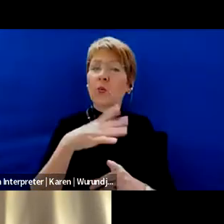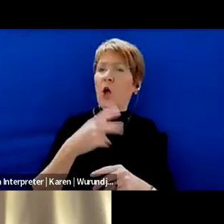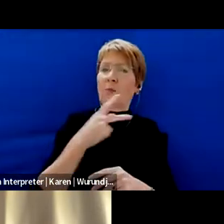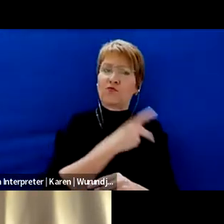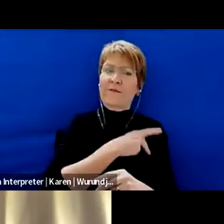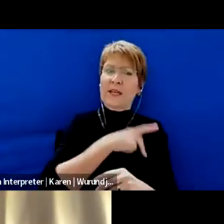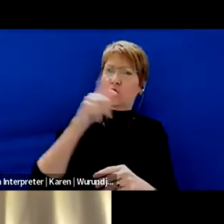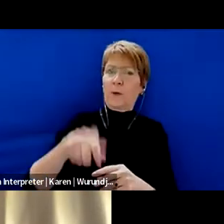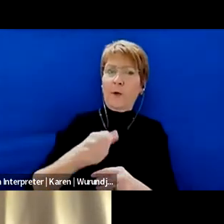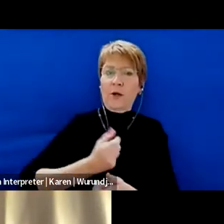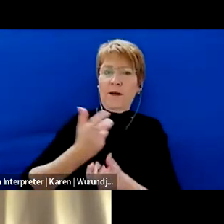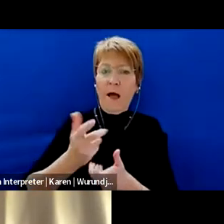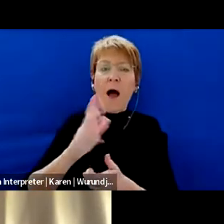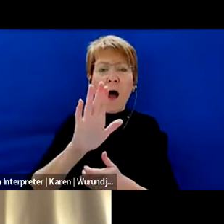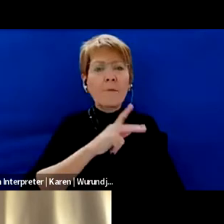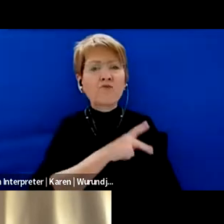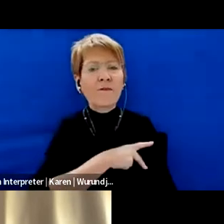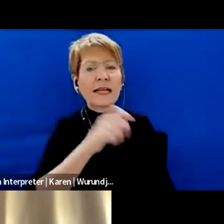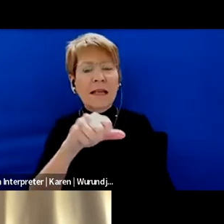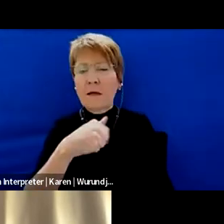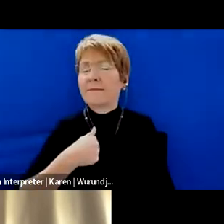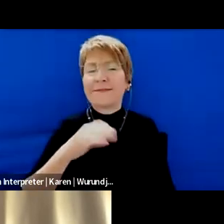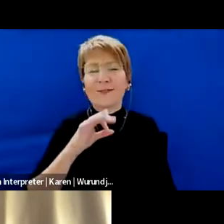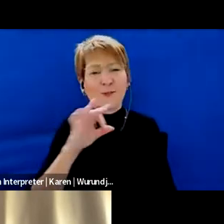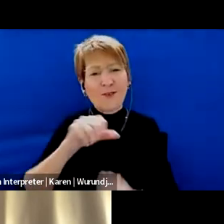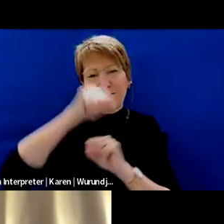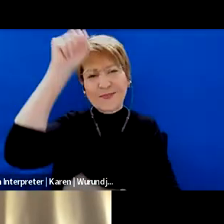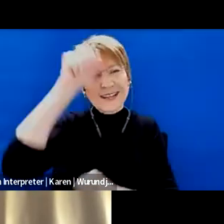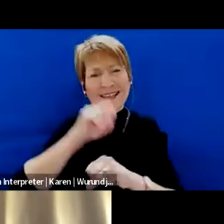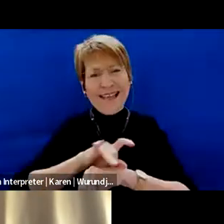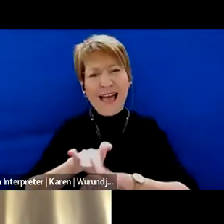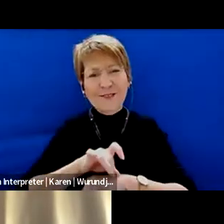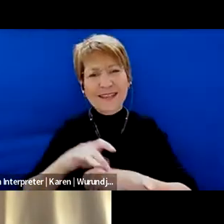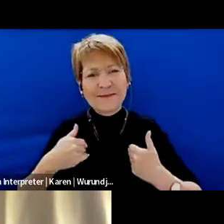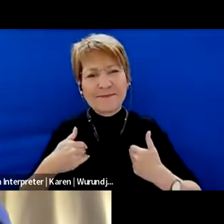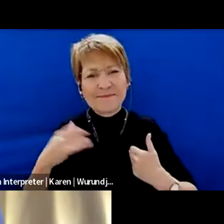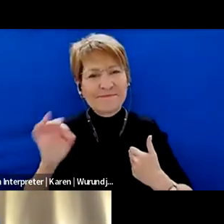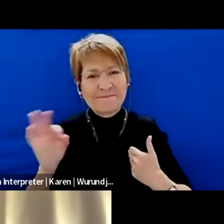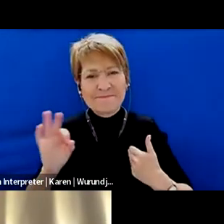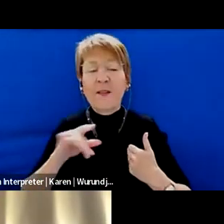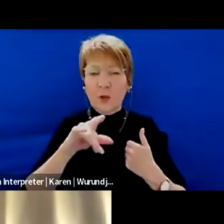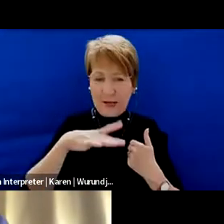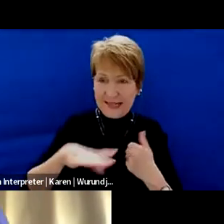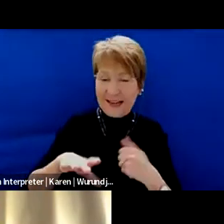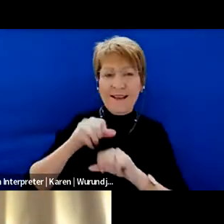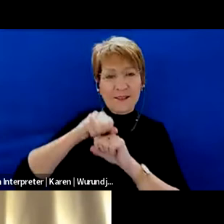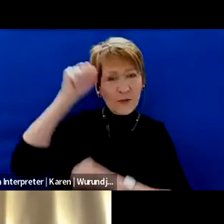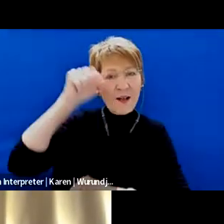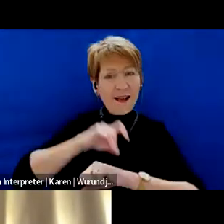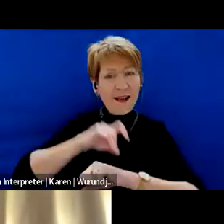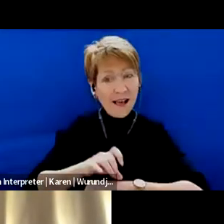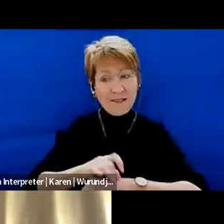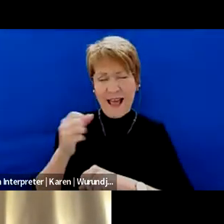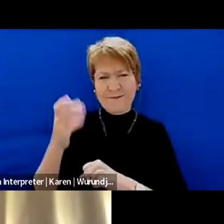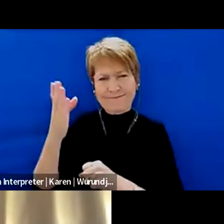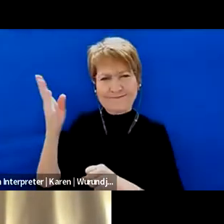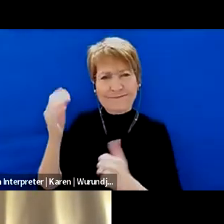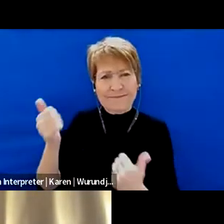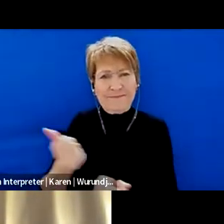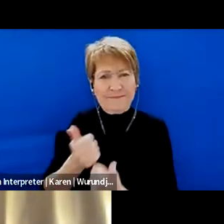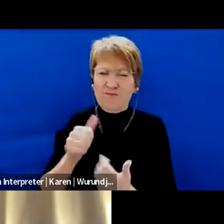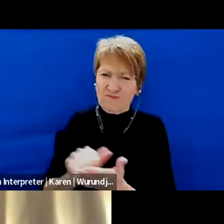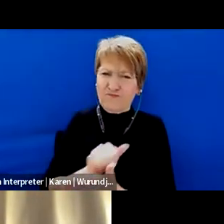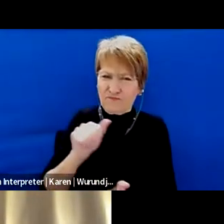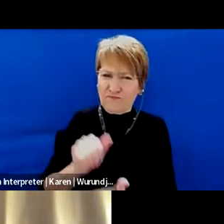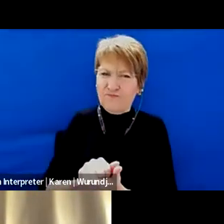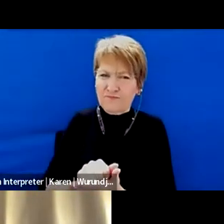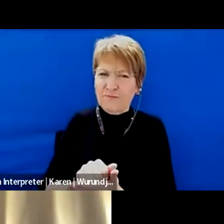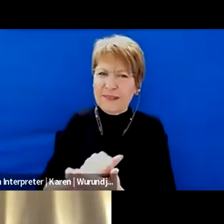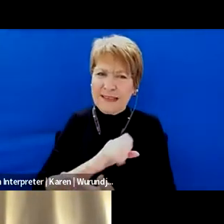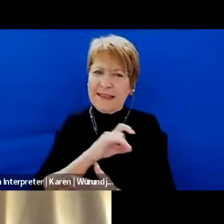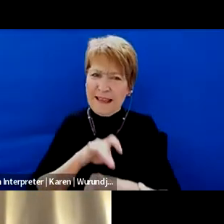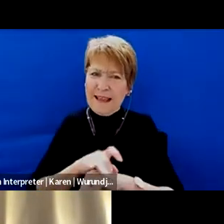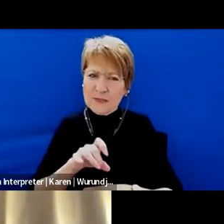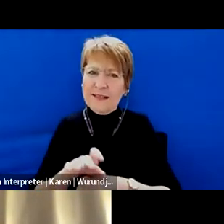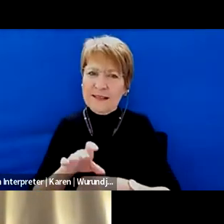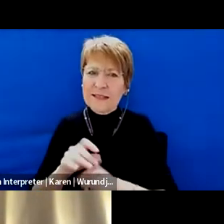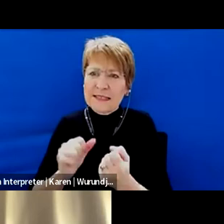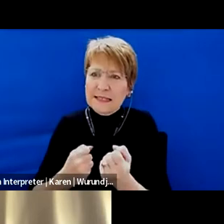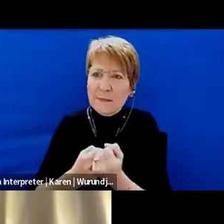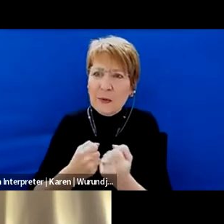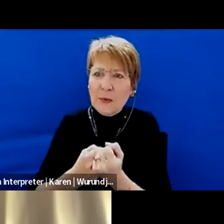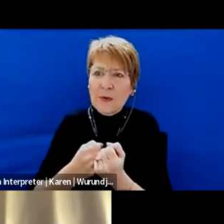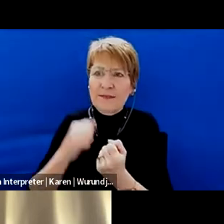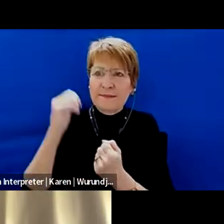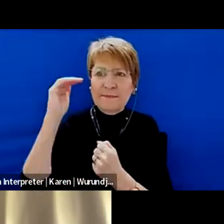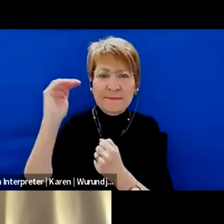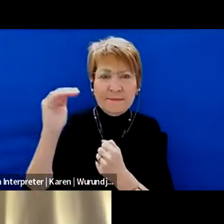Let's say that I'm not professional but I'm also not a counselor, is that there are services and support out there to do deep breathing and there's some great counseling support hotlines in case you do need to talk through anything or if any of this content